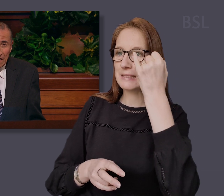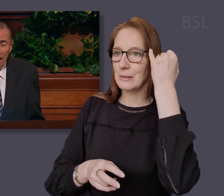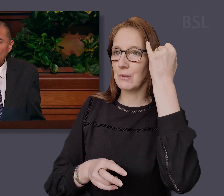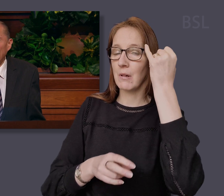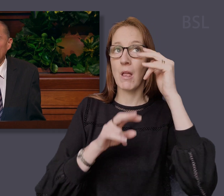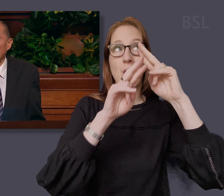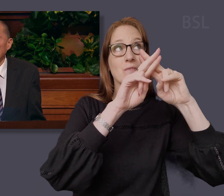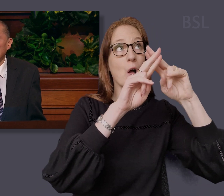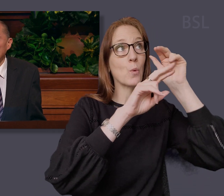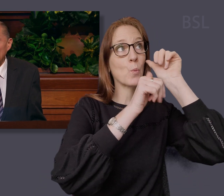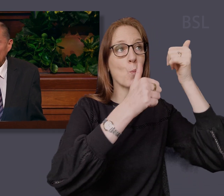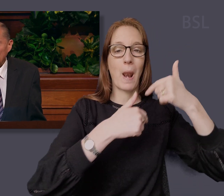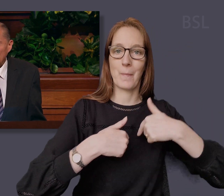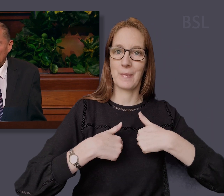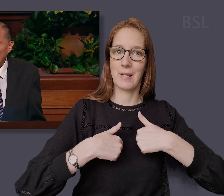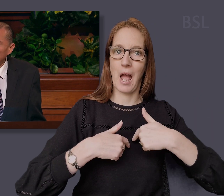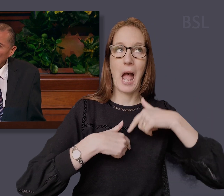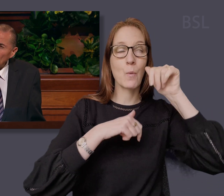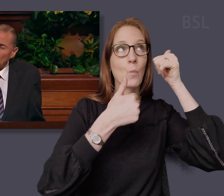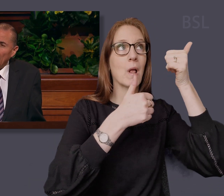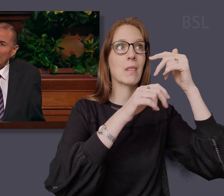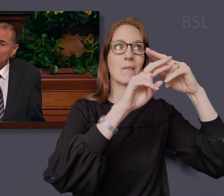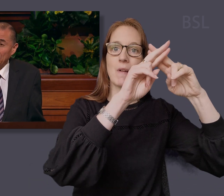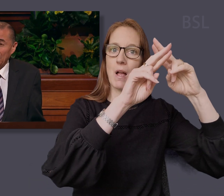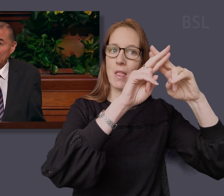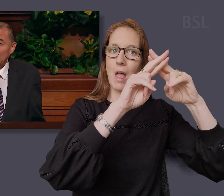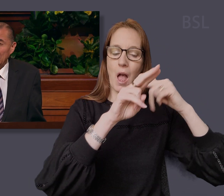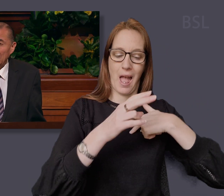“As the Father knoweth me, even so know I the Father: